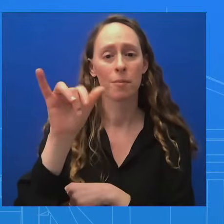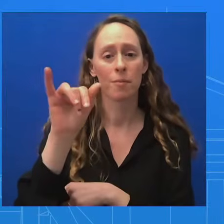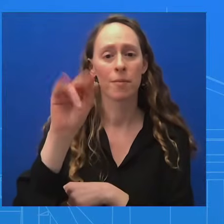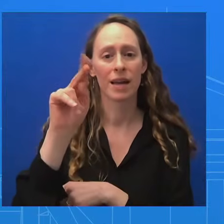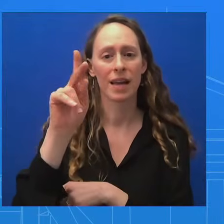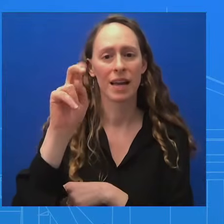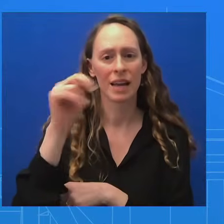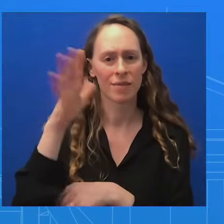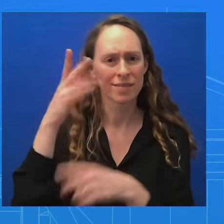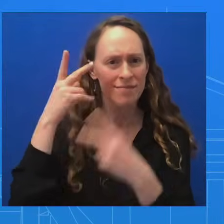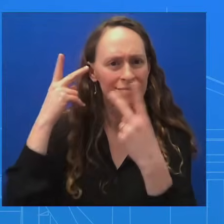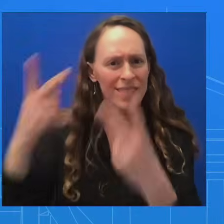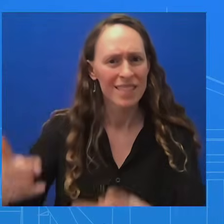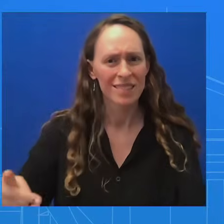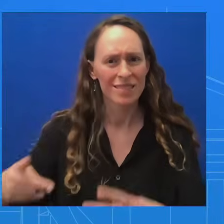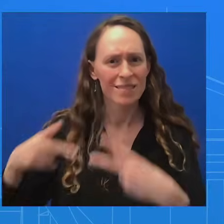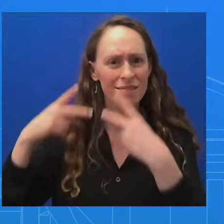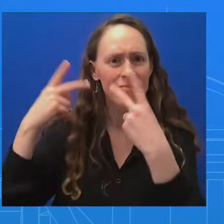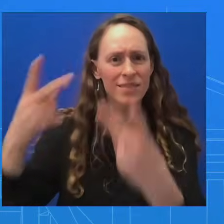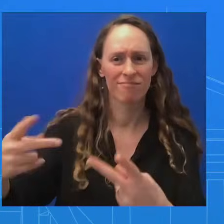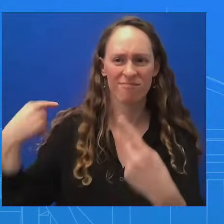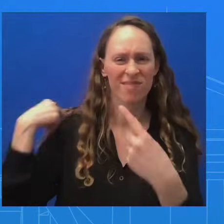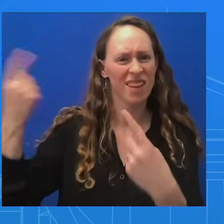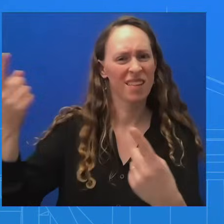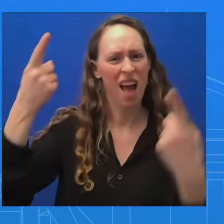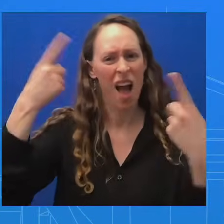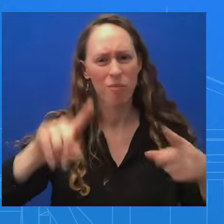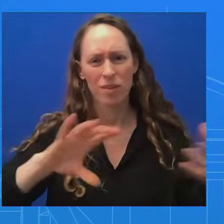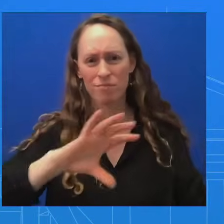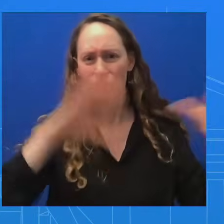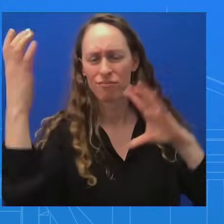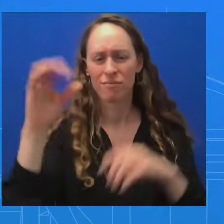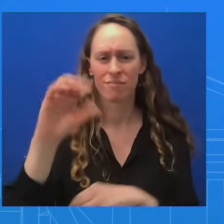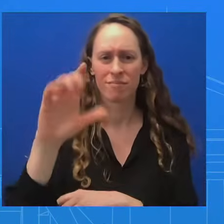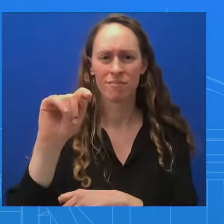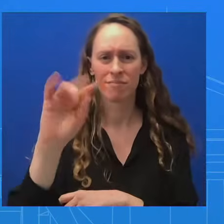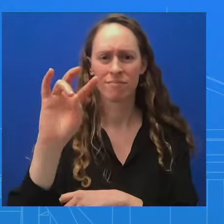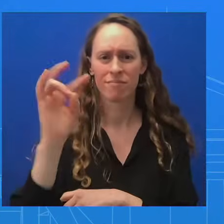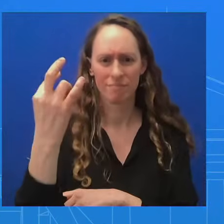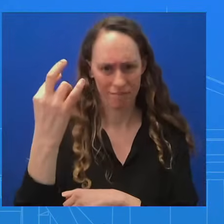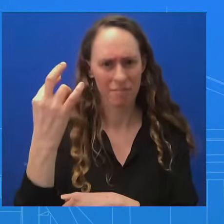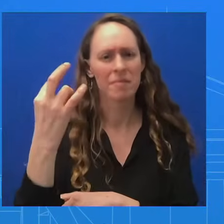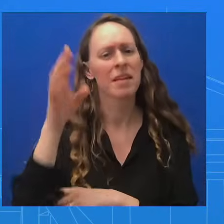Mr. Kirby: -- he'll be back again as well. And we're -- we're going to continue to have discussions with the team across a range of issues.